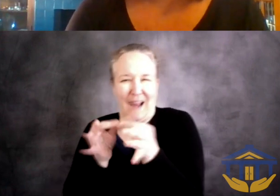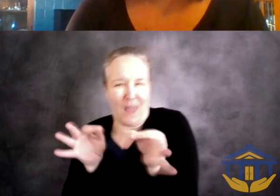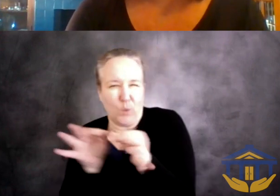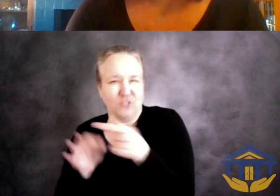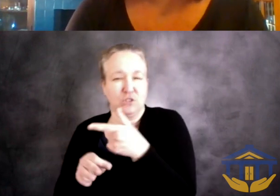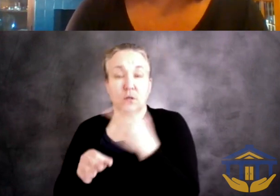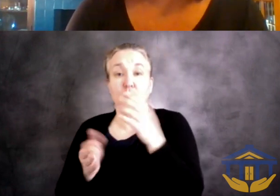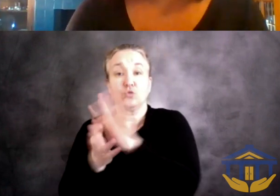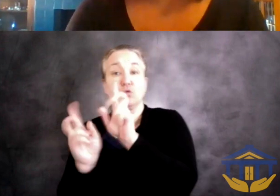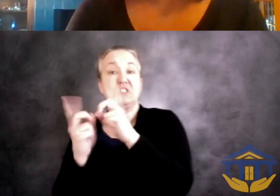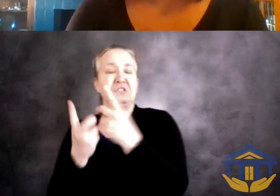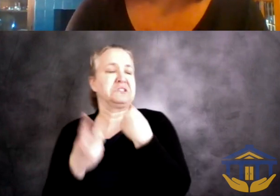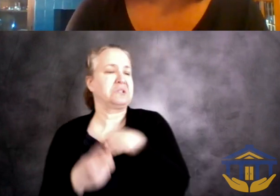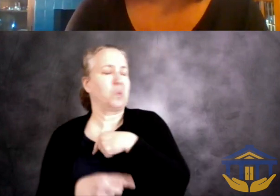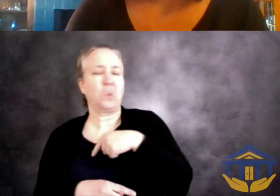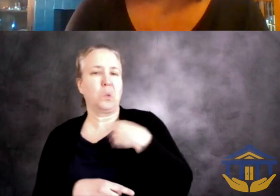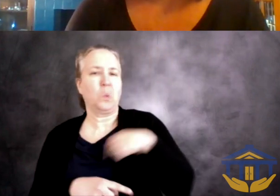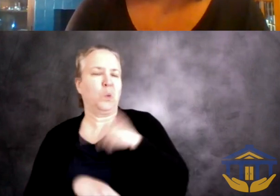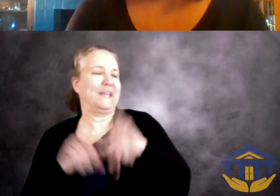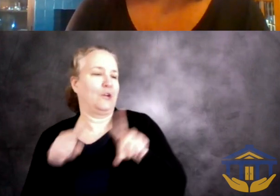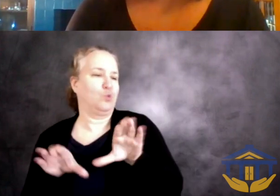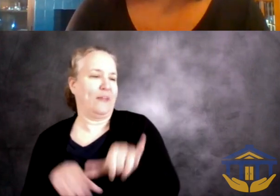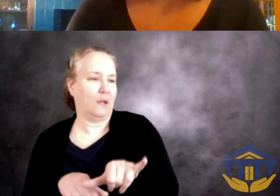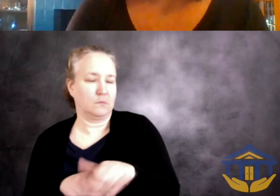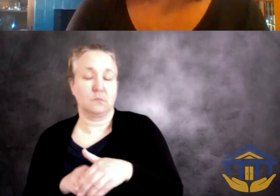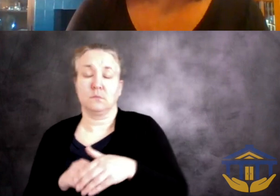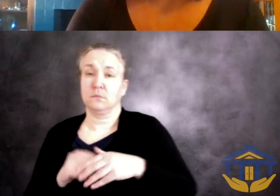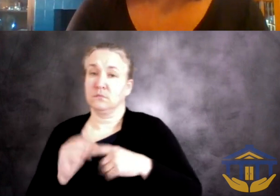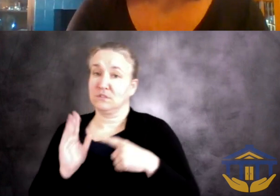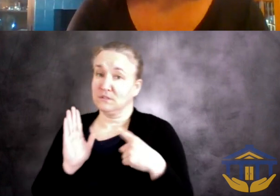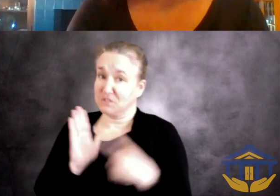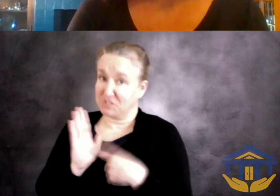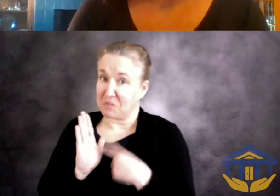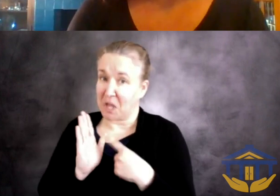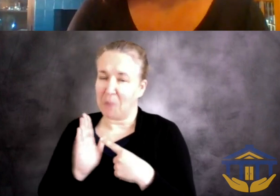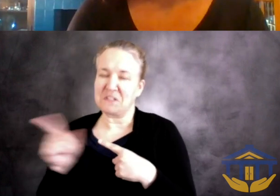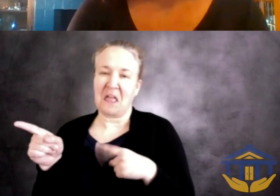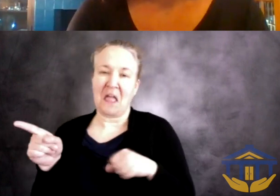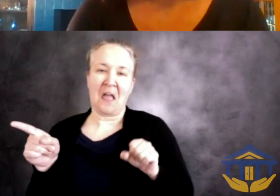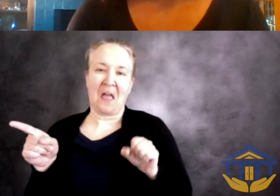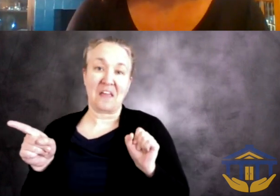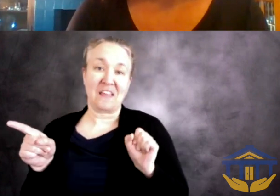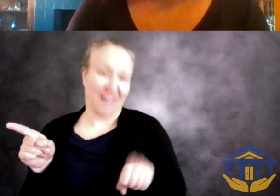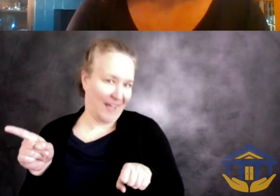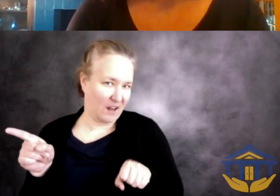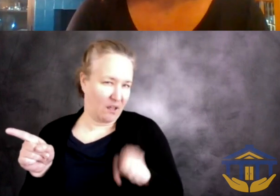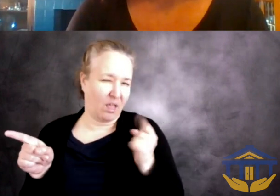can't do that, um, sometimes it's that they can do it. They just won't do it because they don't